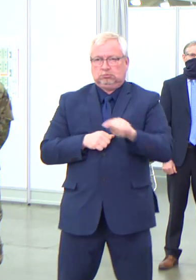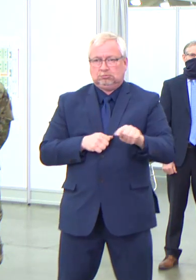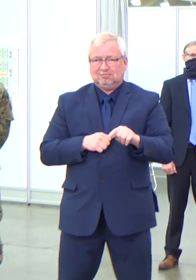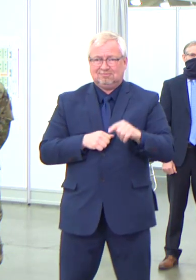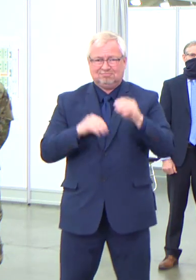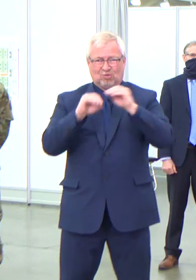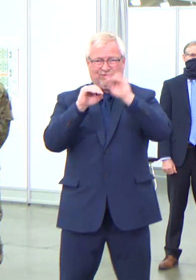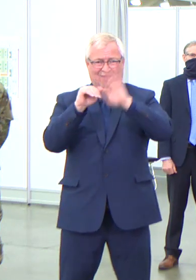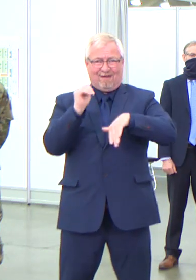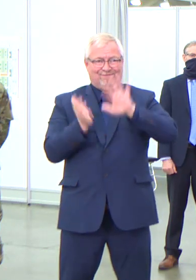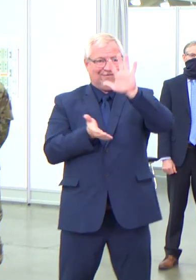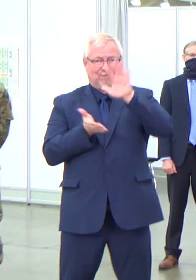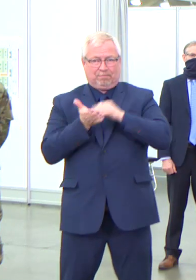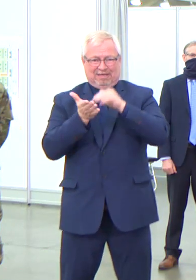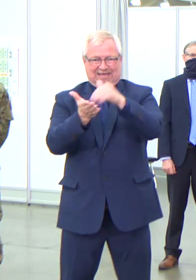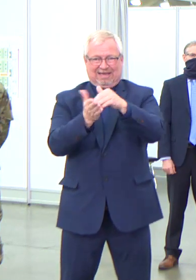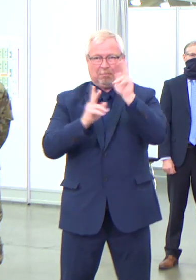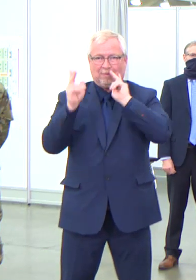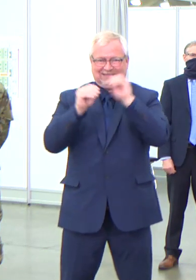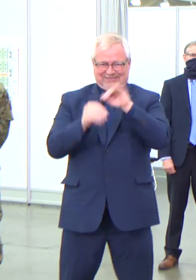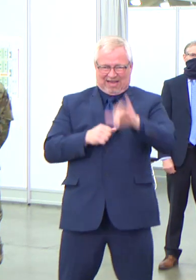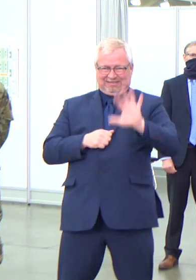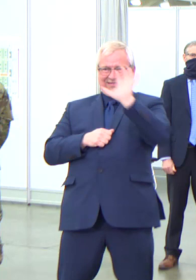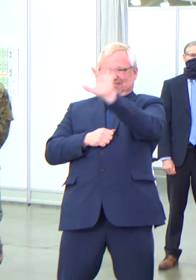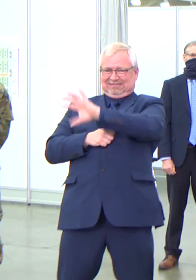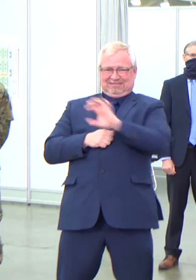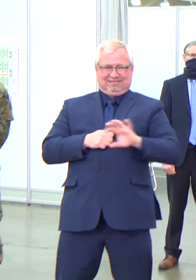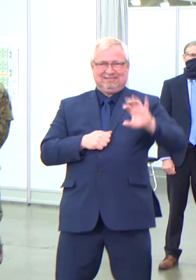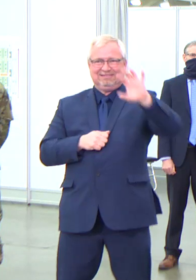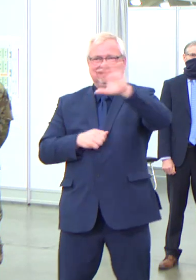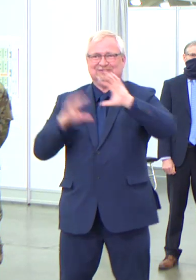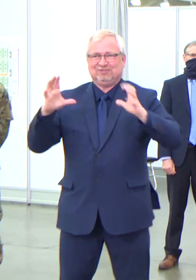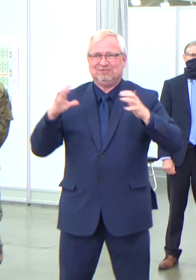more than 5 million people and hundreds of thousands of federal workers and nearly